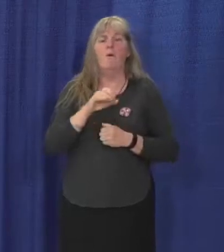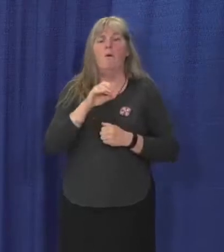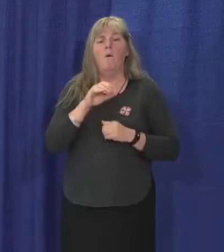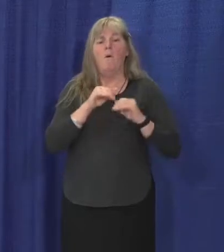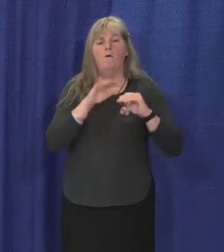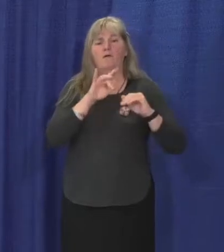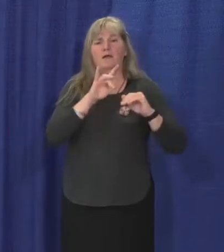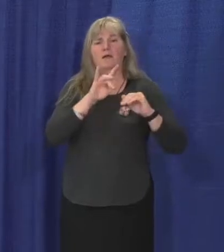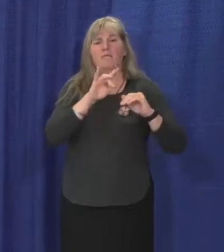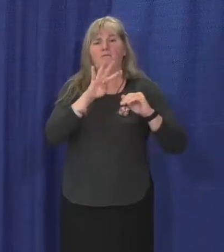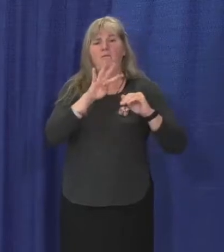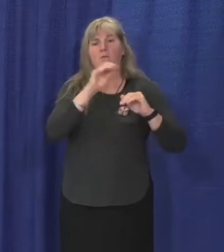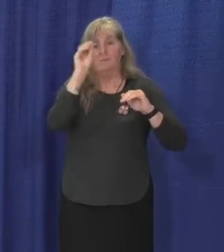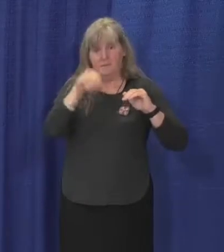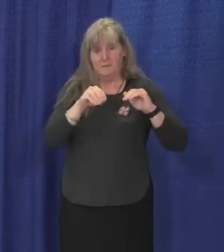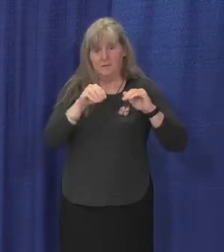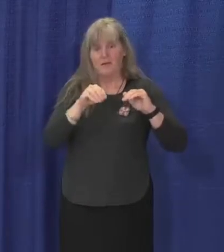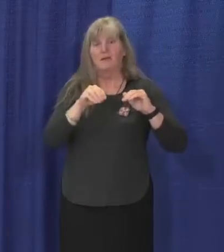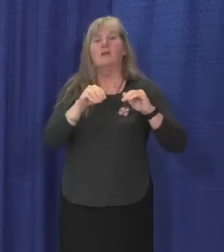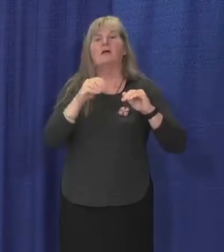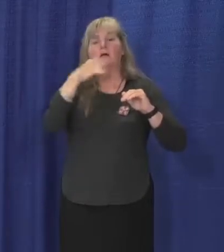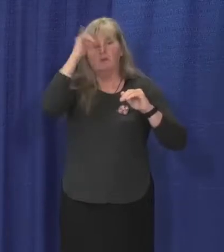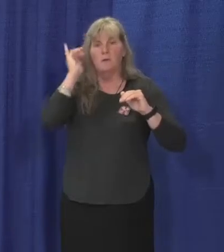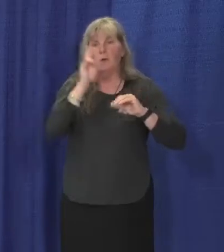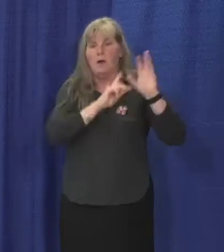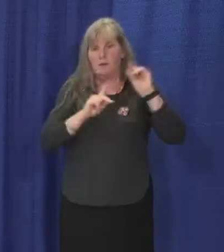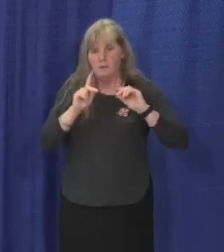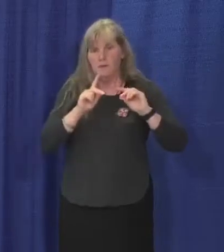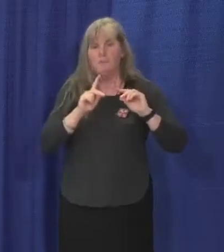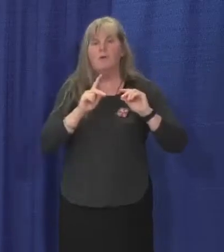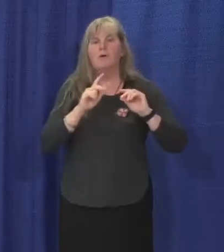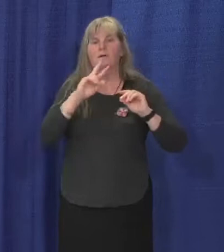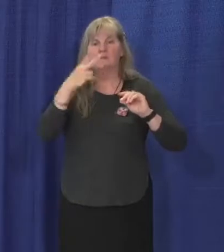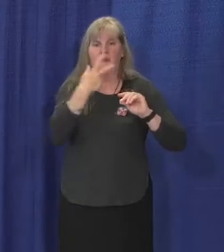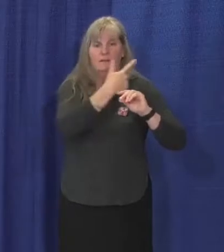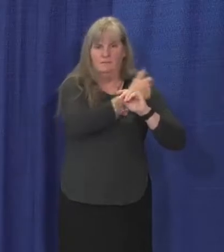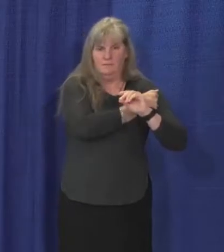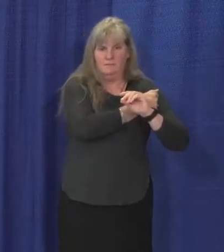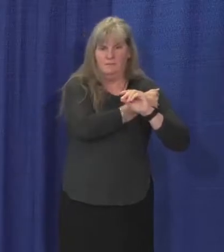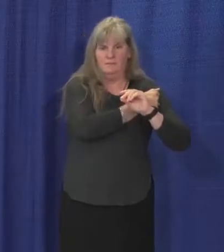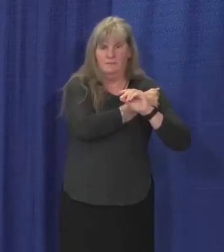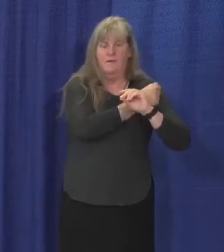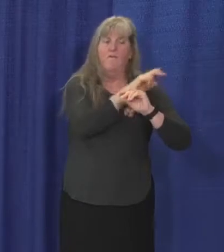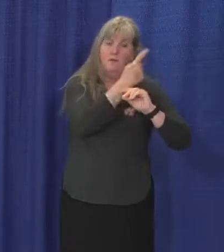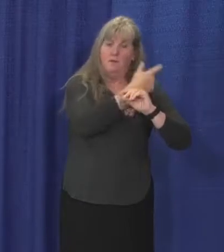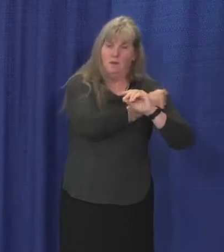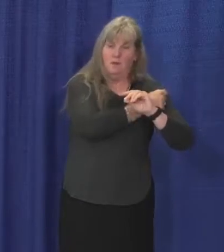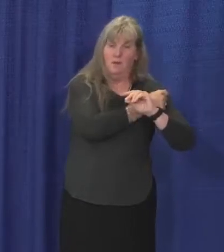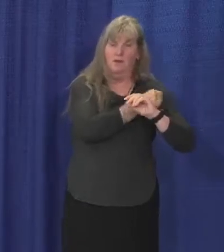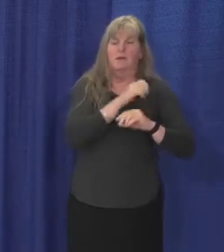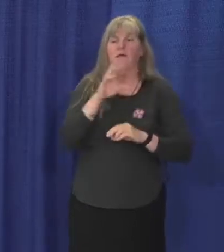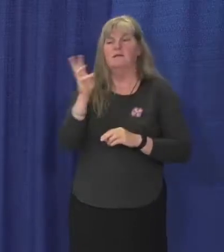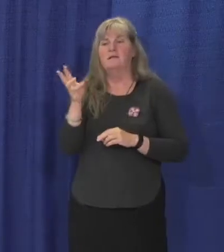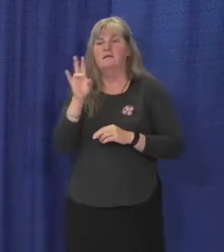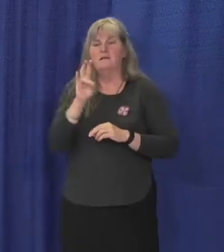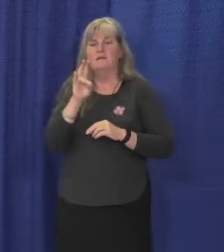More than 84% of eligible adults have received their first shot and over 76 percent have